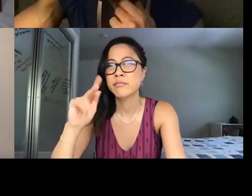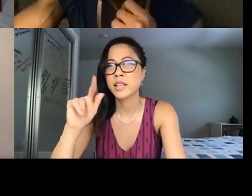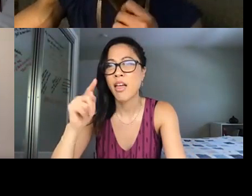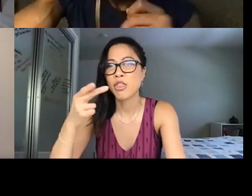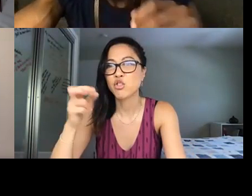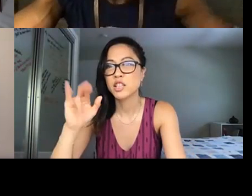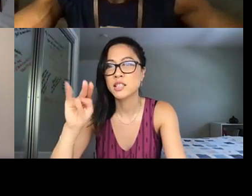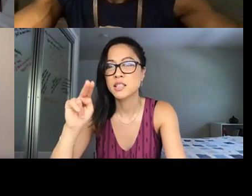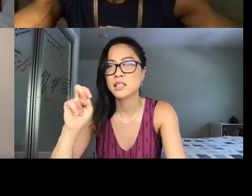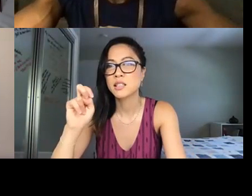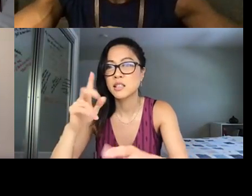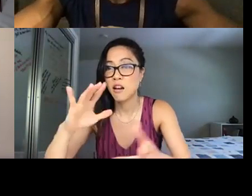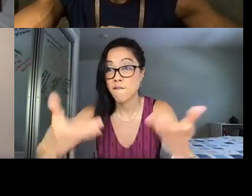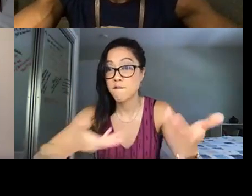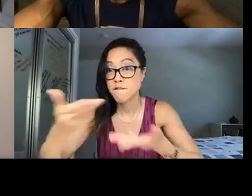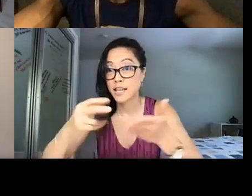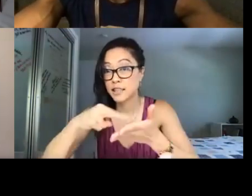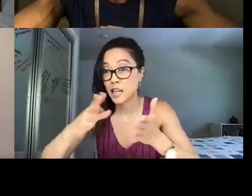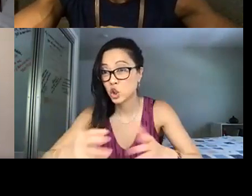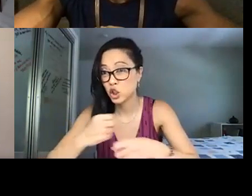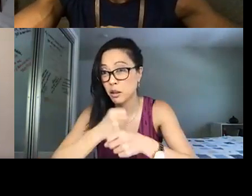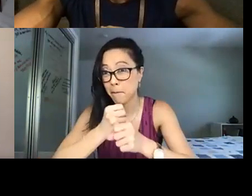make art that is organic and meaningful opportunity to